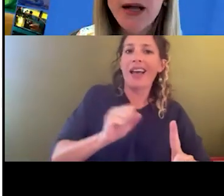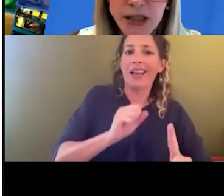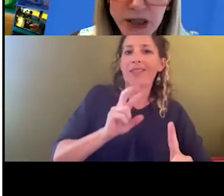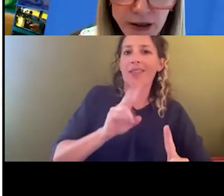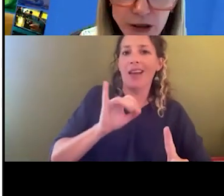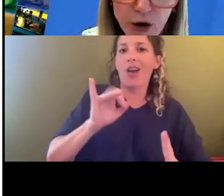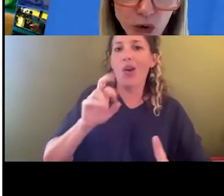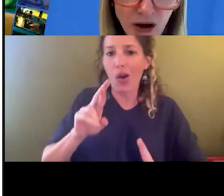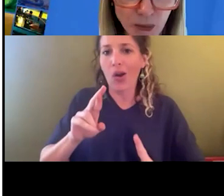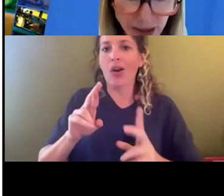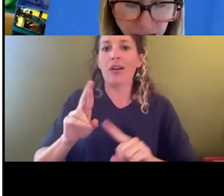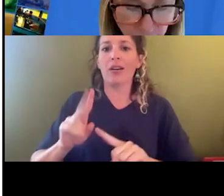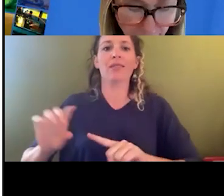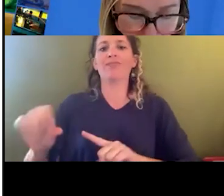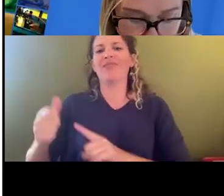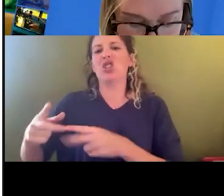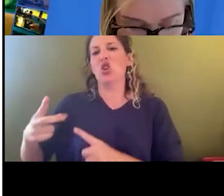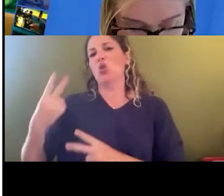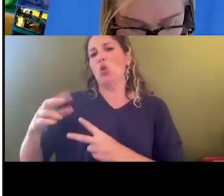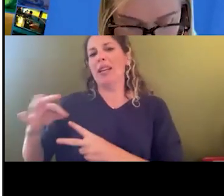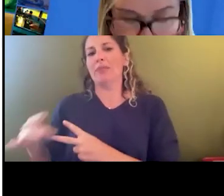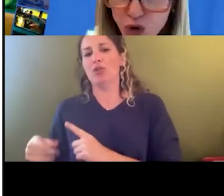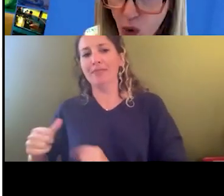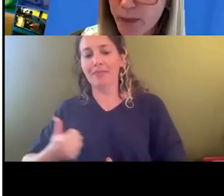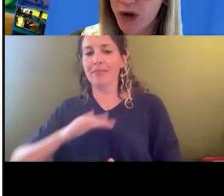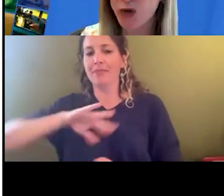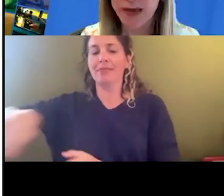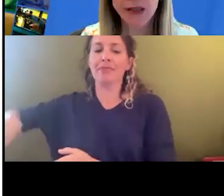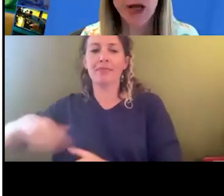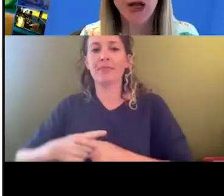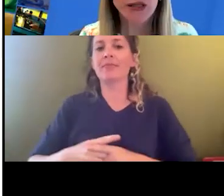state and local governments and tribal governments.